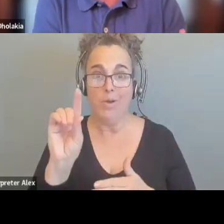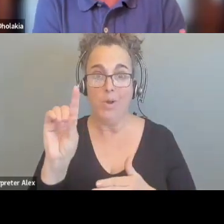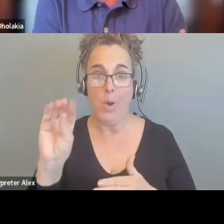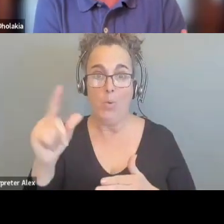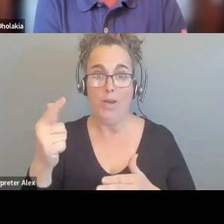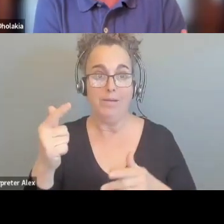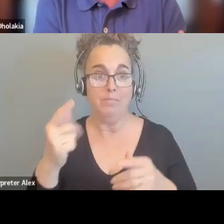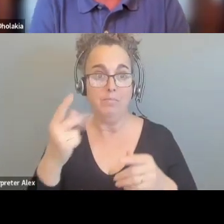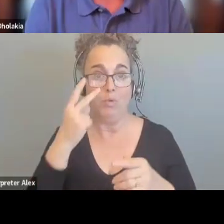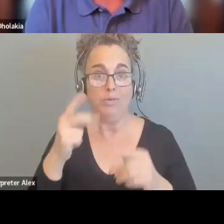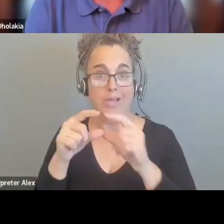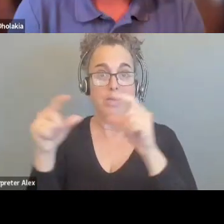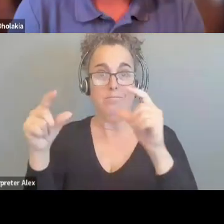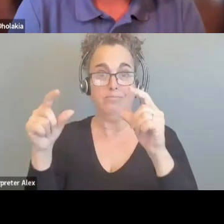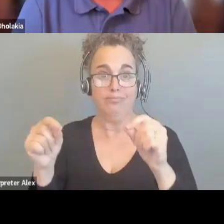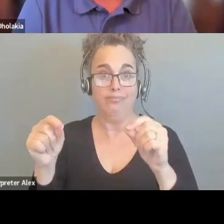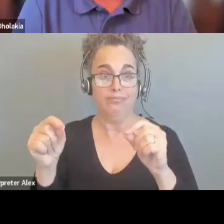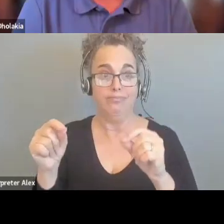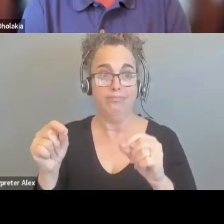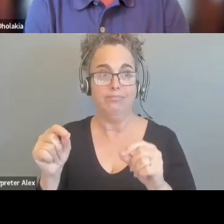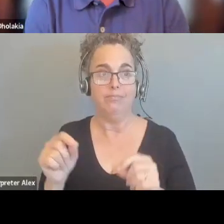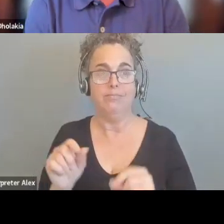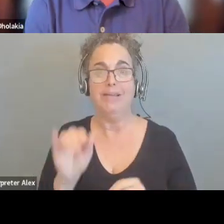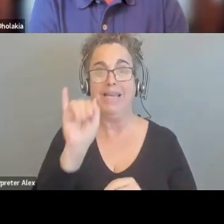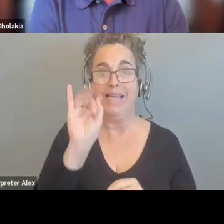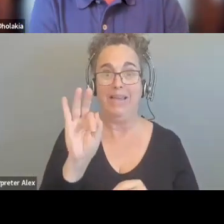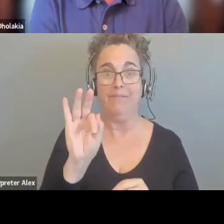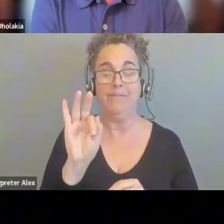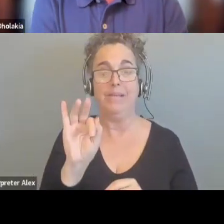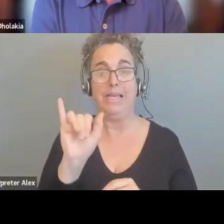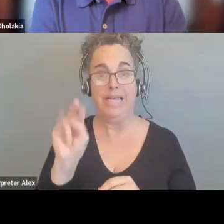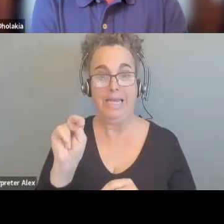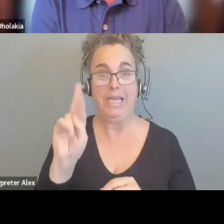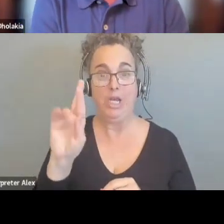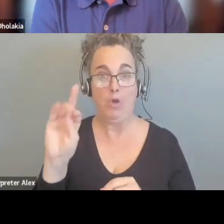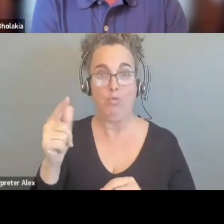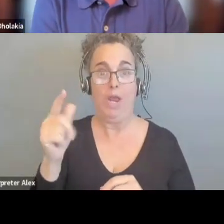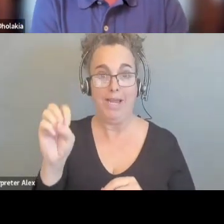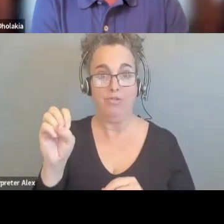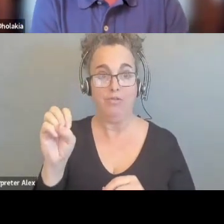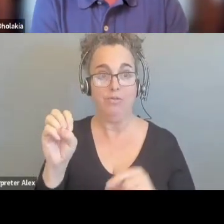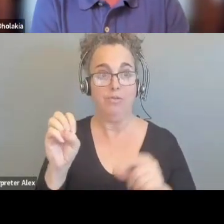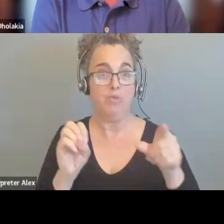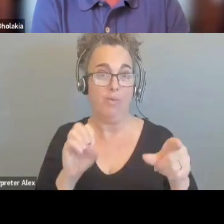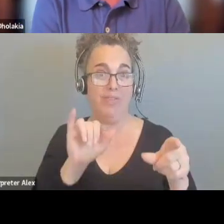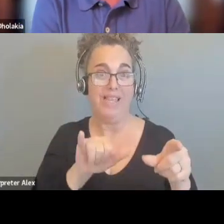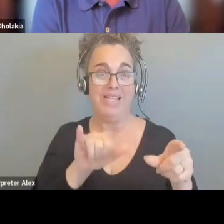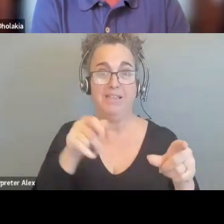that says "if in range." And this is an example of Python being adapted as a coding language